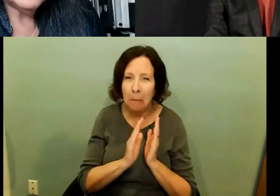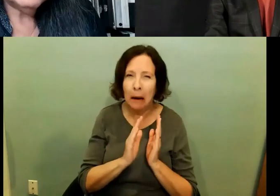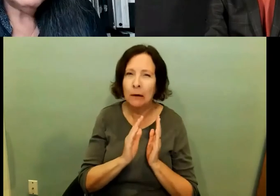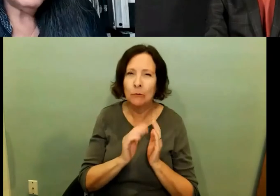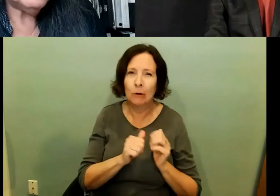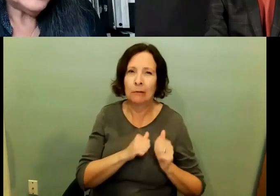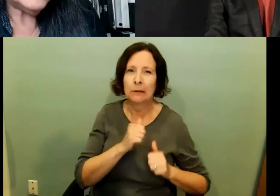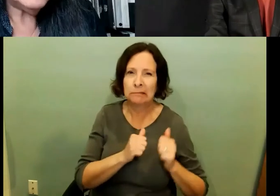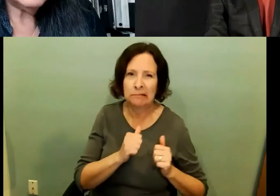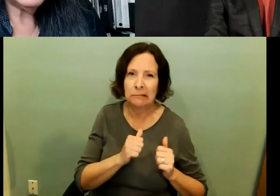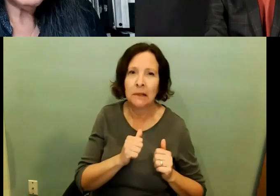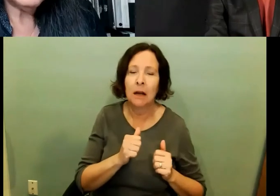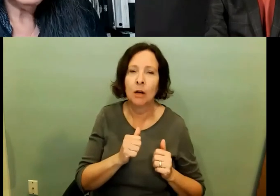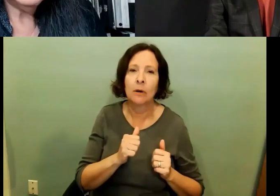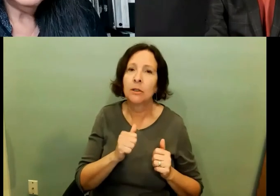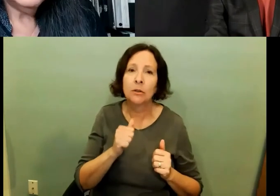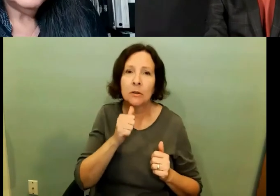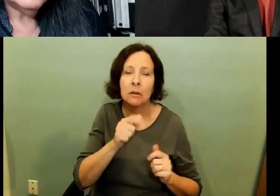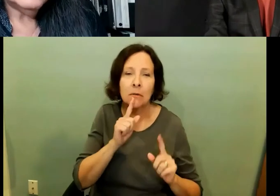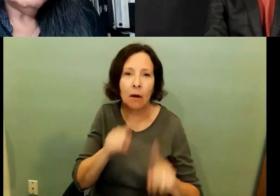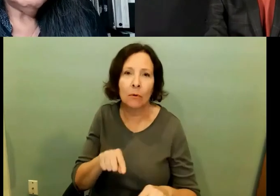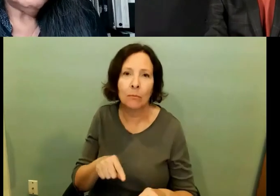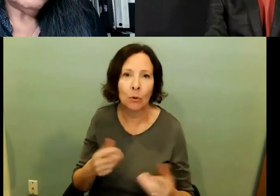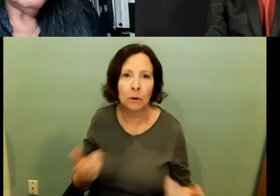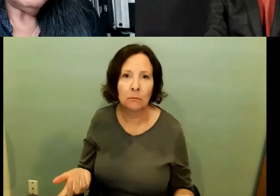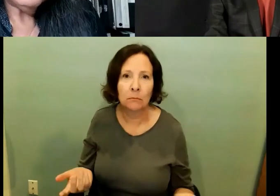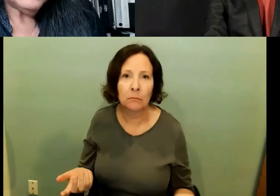For women or women of color,